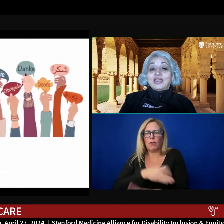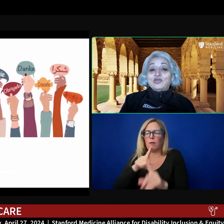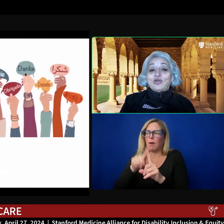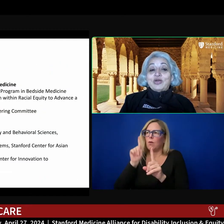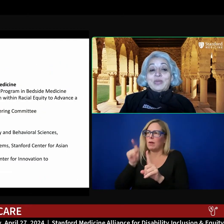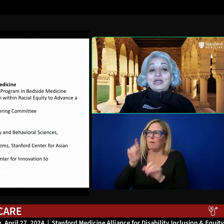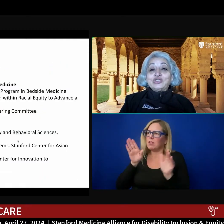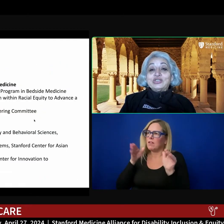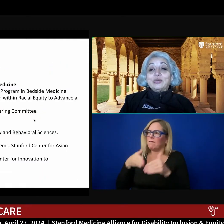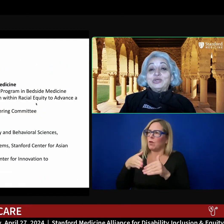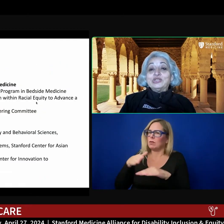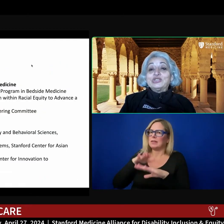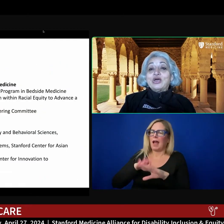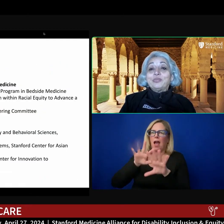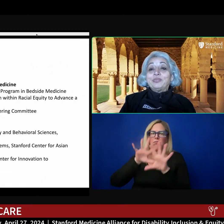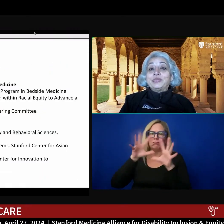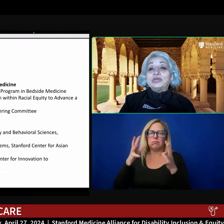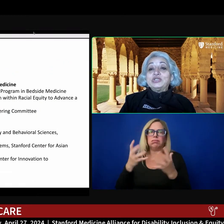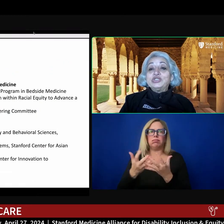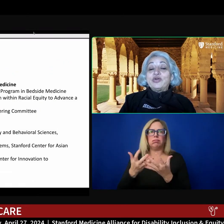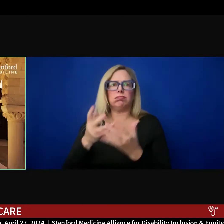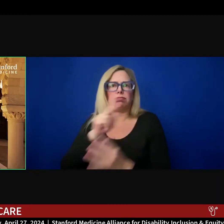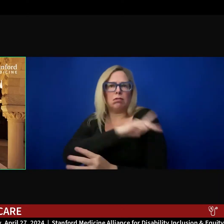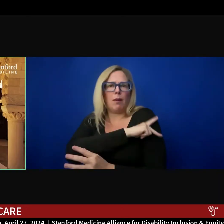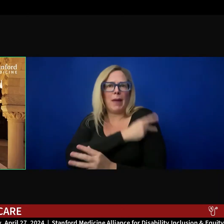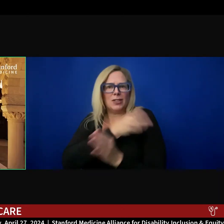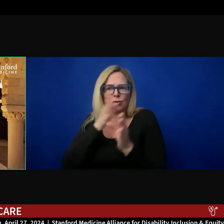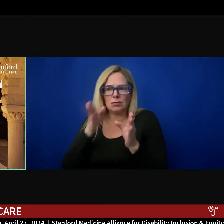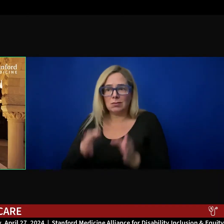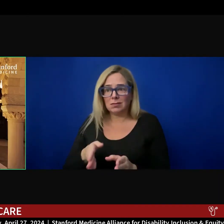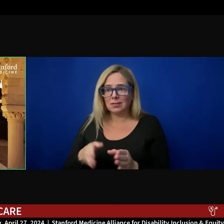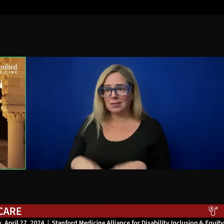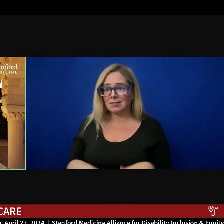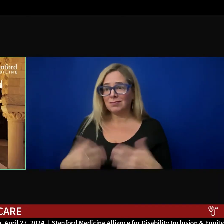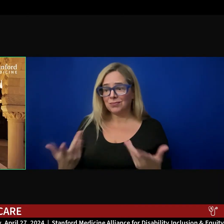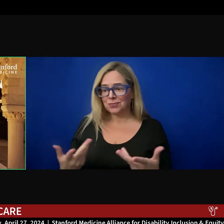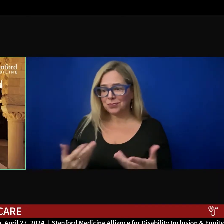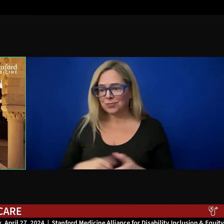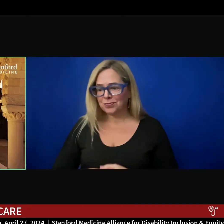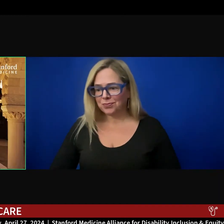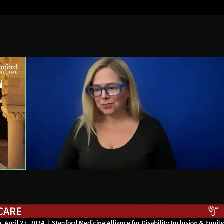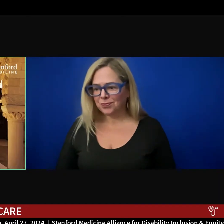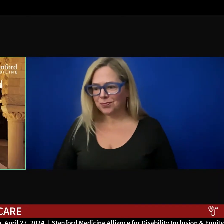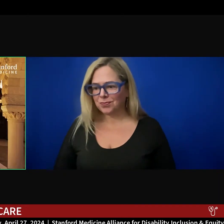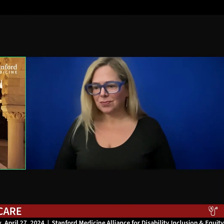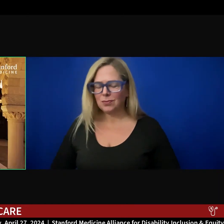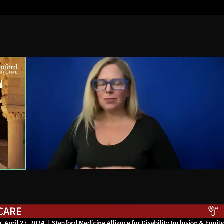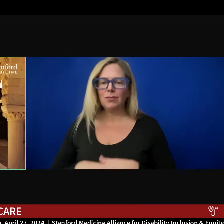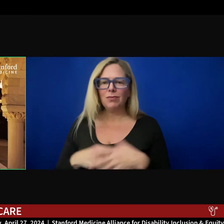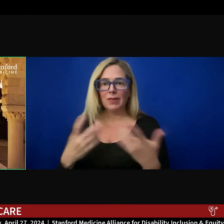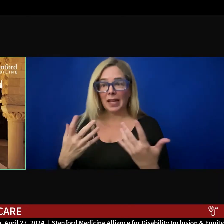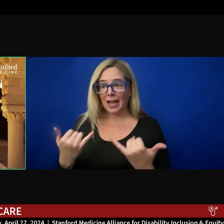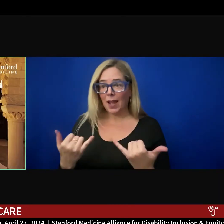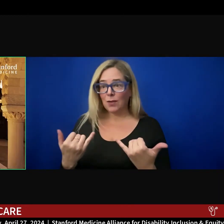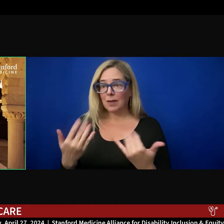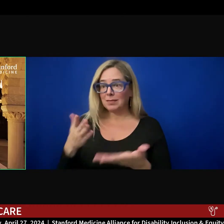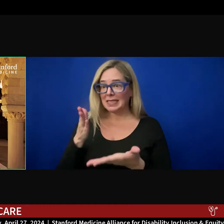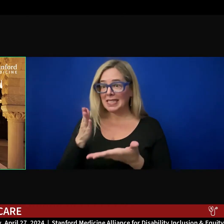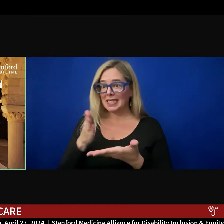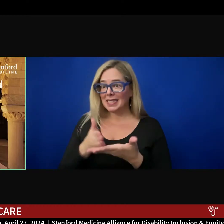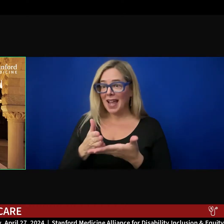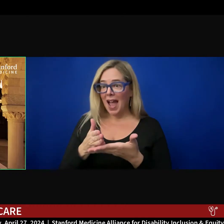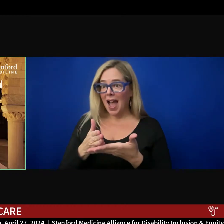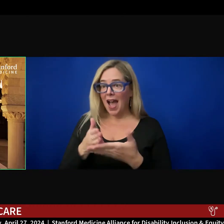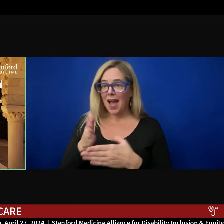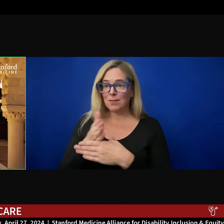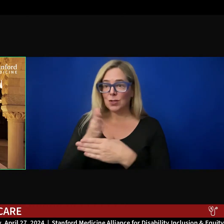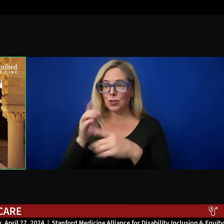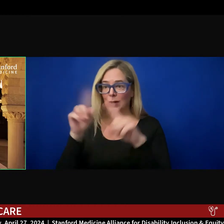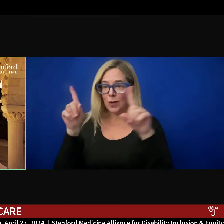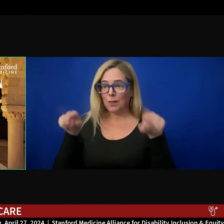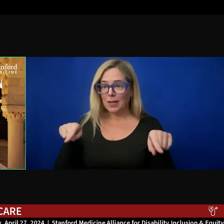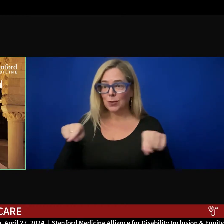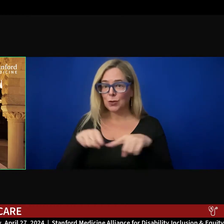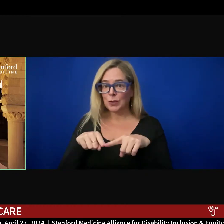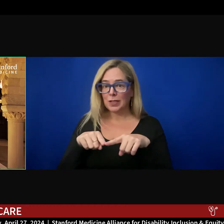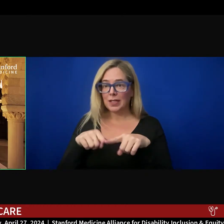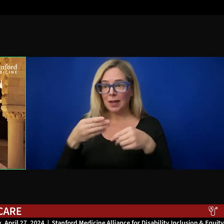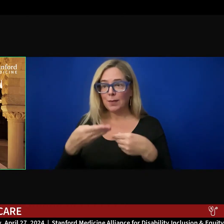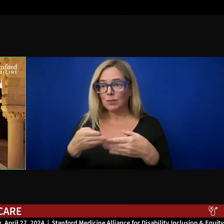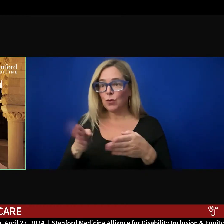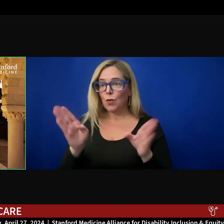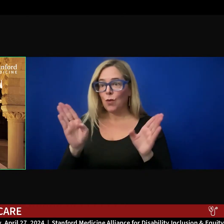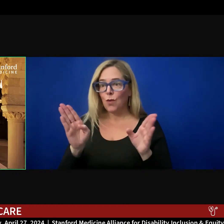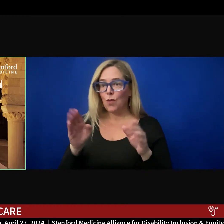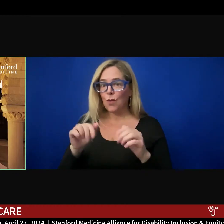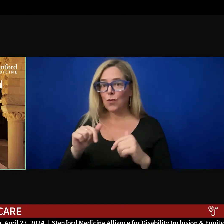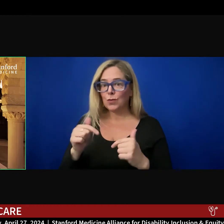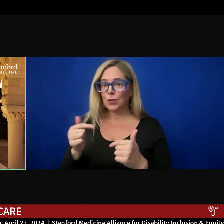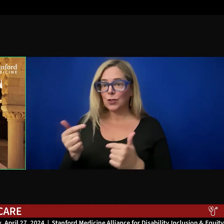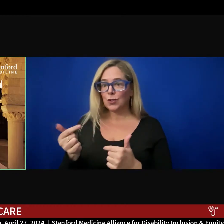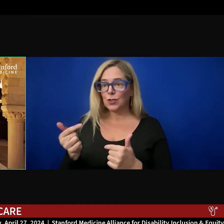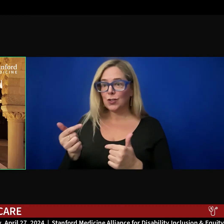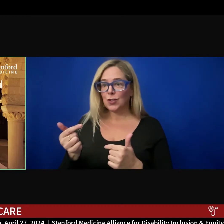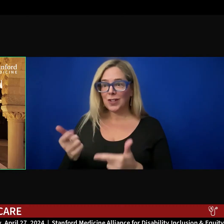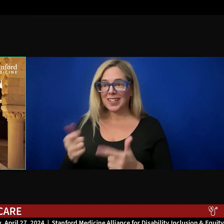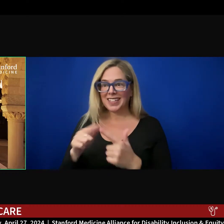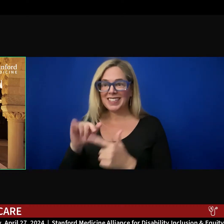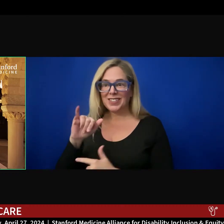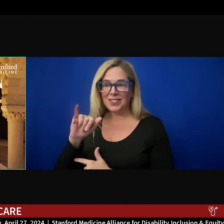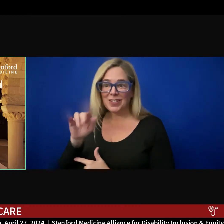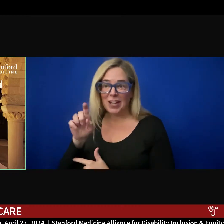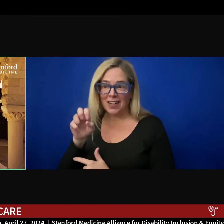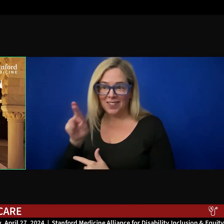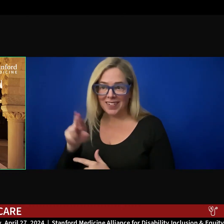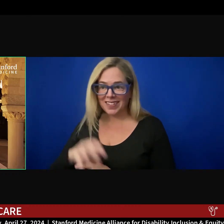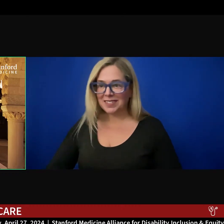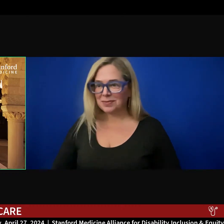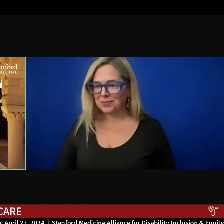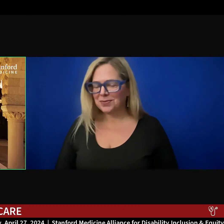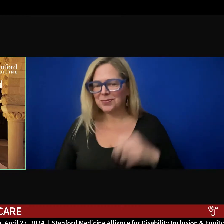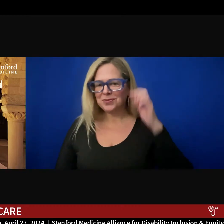Thank you very much. I'm gonna stop sharing my screen and turn it over to, Jennifer.